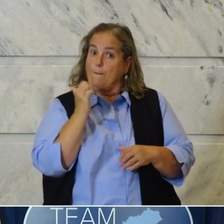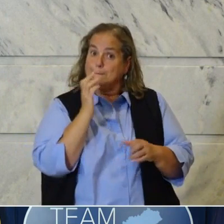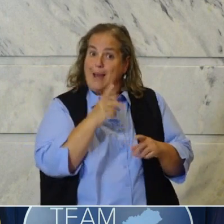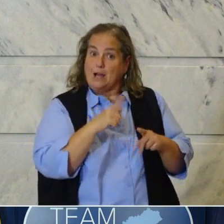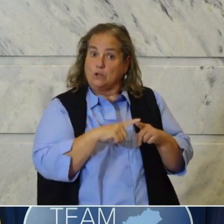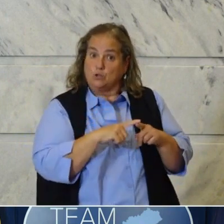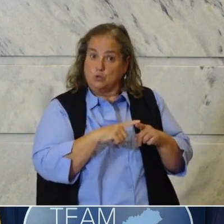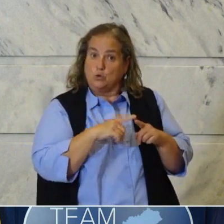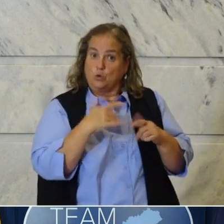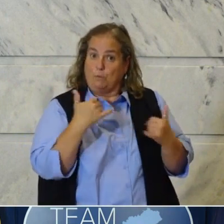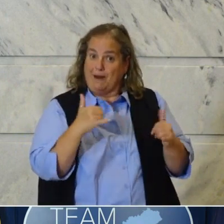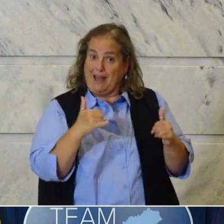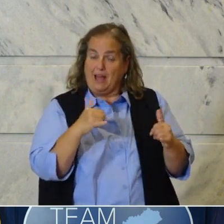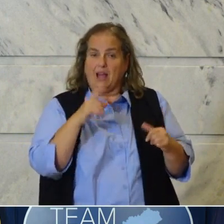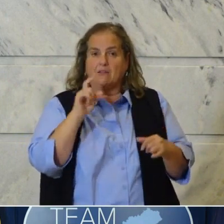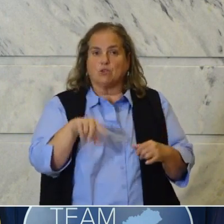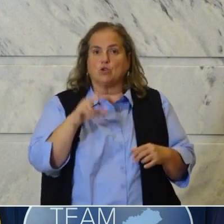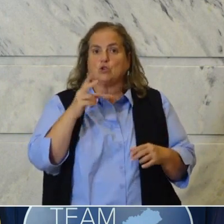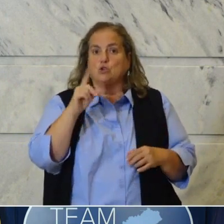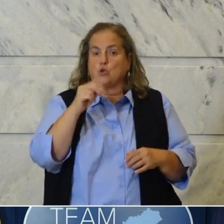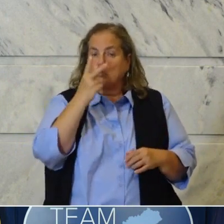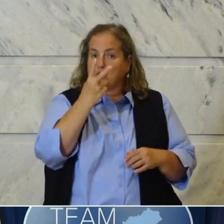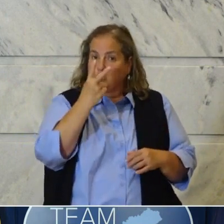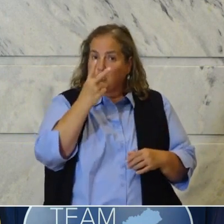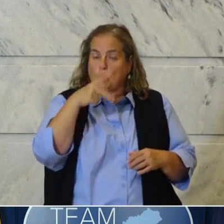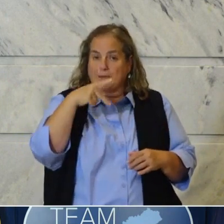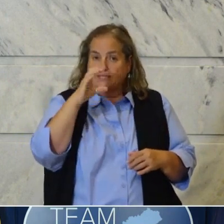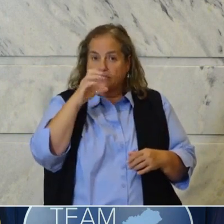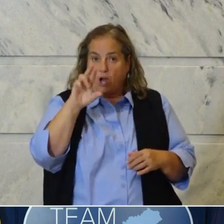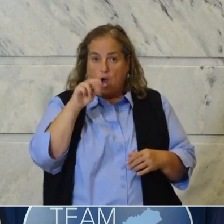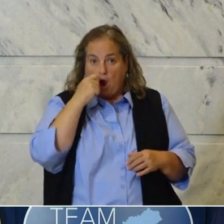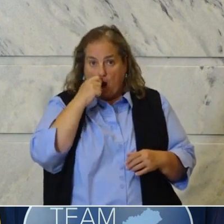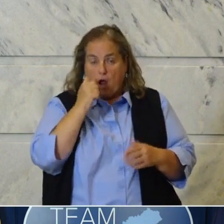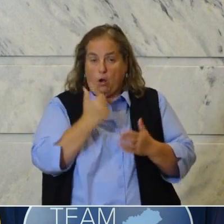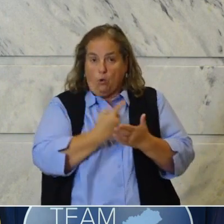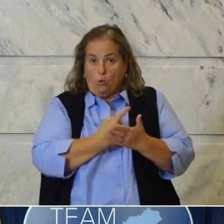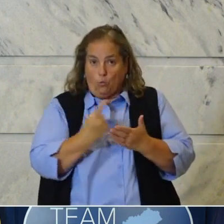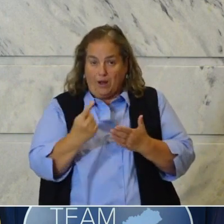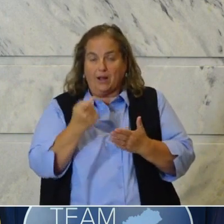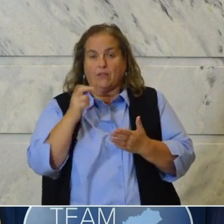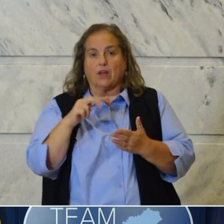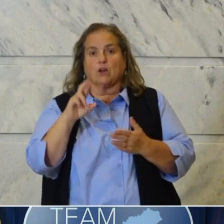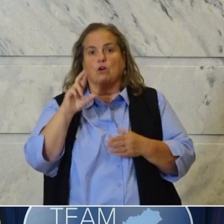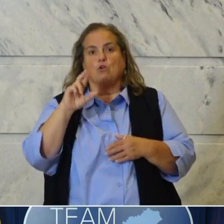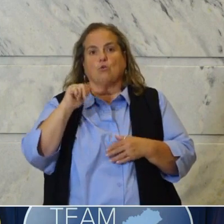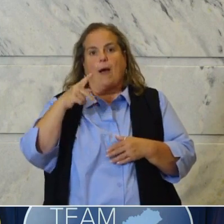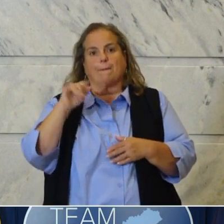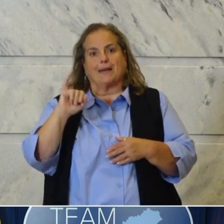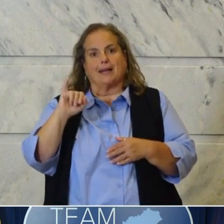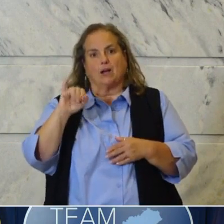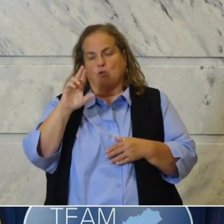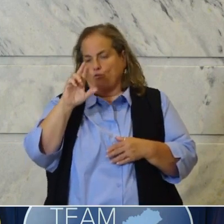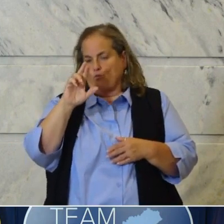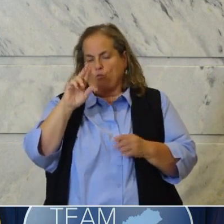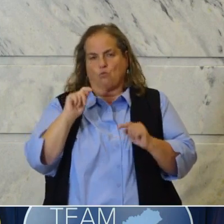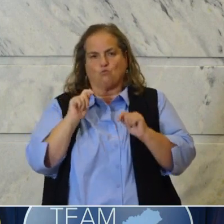to PCR tests per week. And then they escalated that, like the governor said. Now they've also added an anti gin rapid test to test a different way.